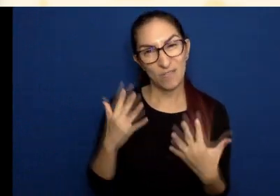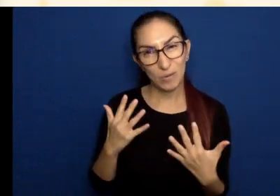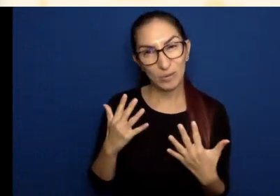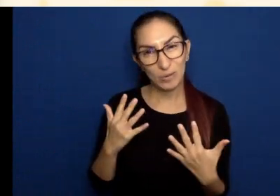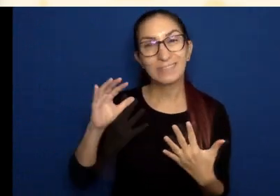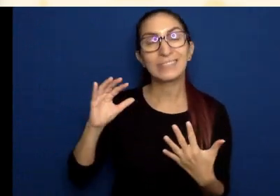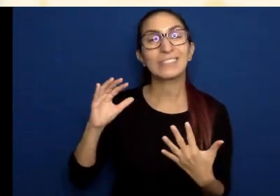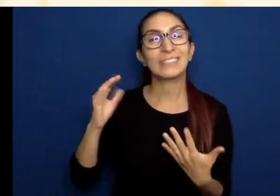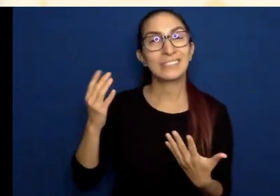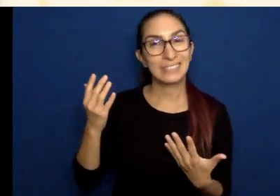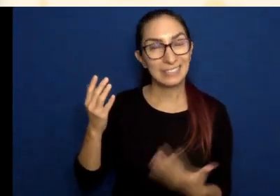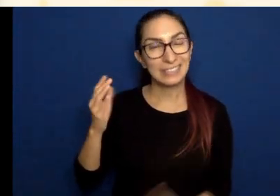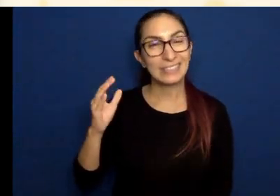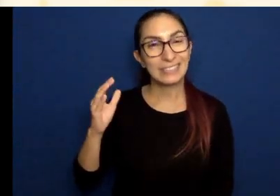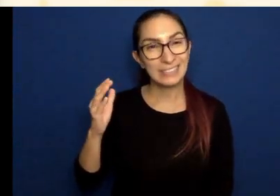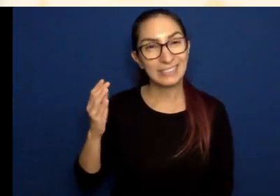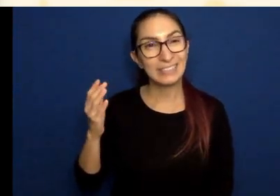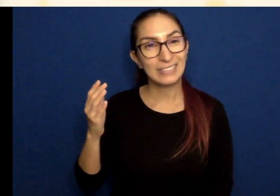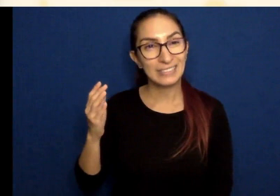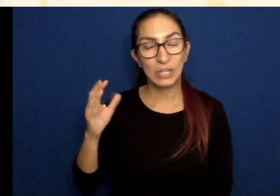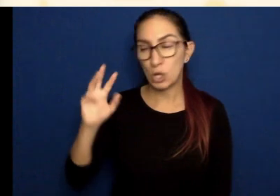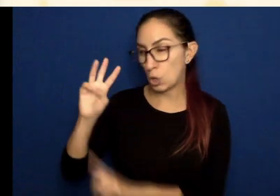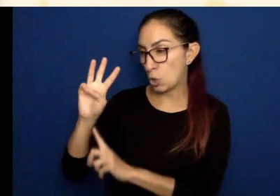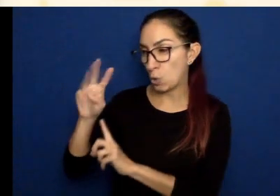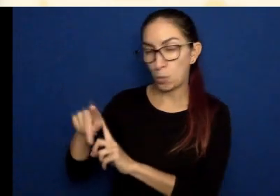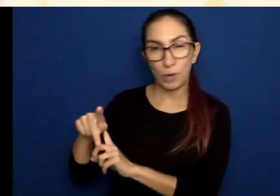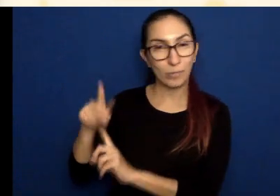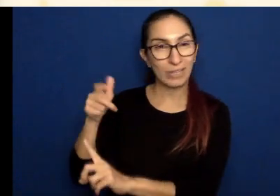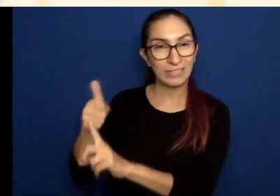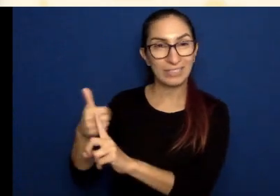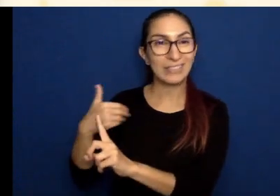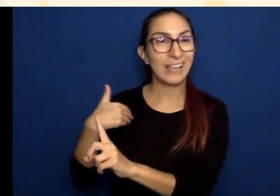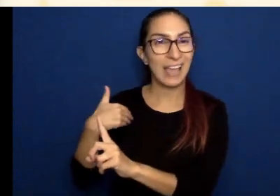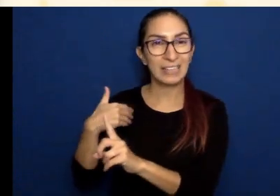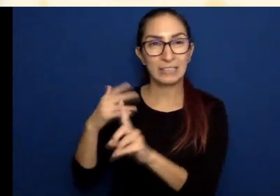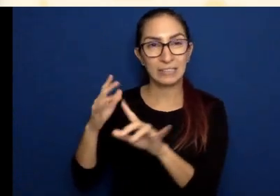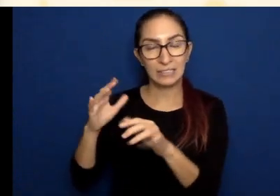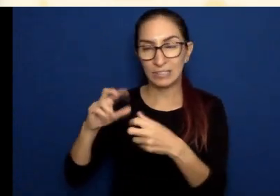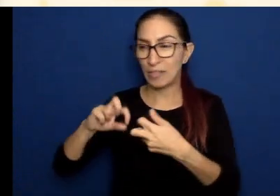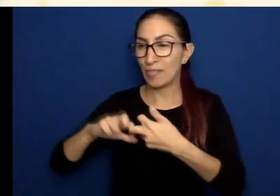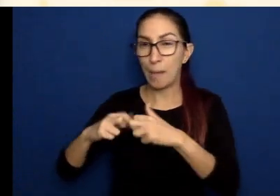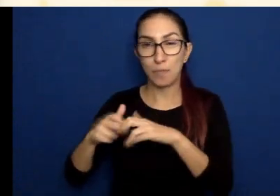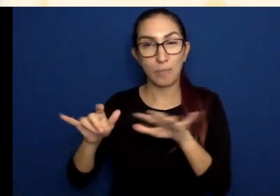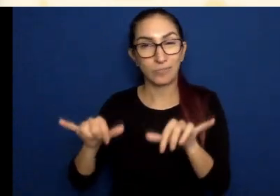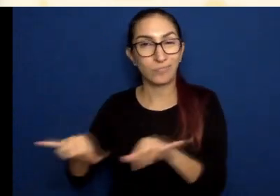The WordPress has the problem that a lot of organizations have, which is where you are reliant on volunteers.